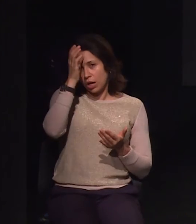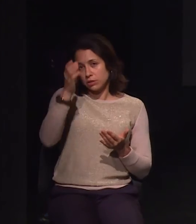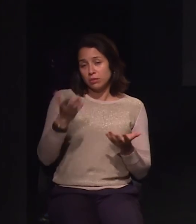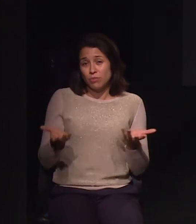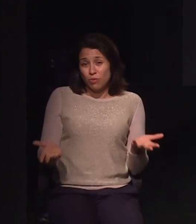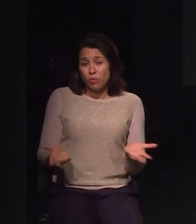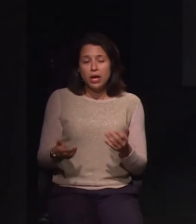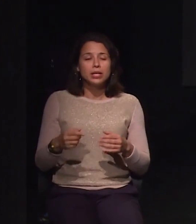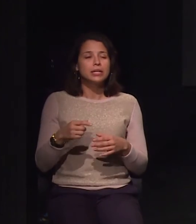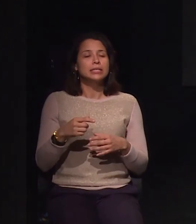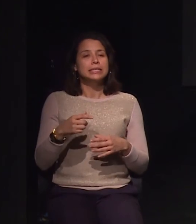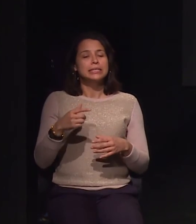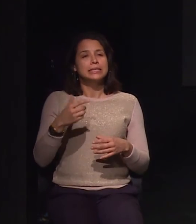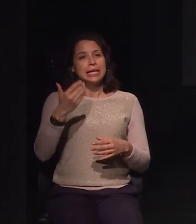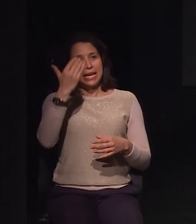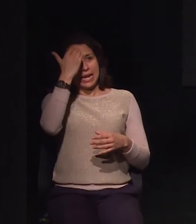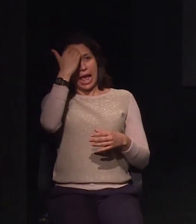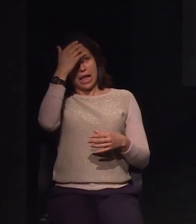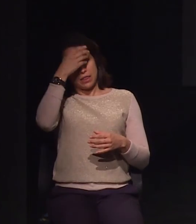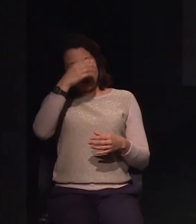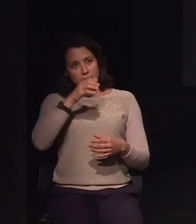If someone knows something more, they demand something more.